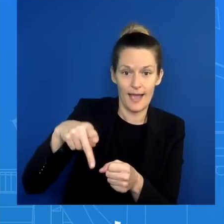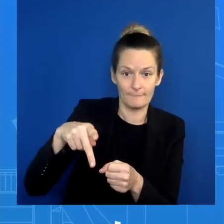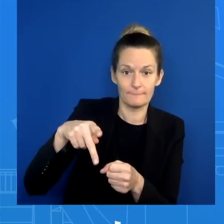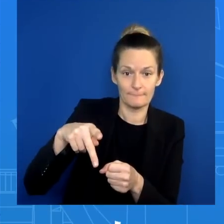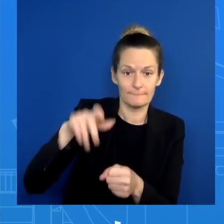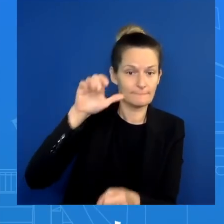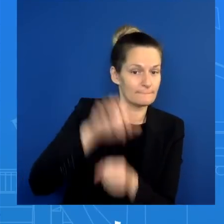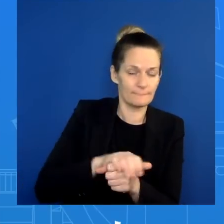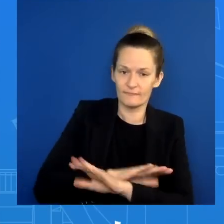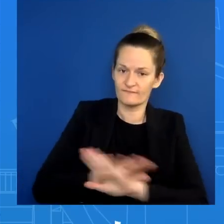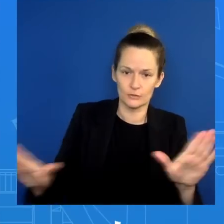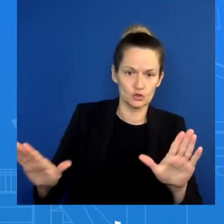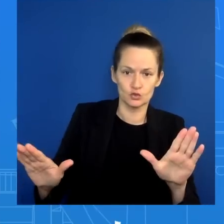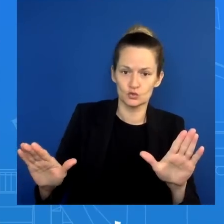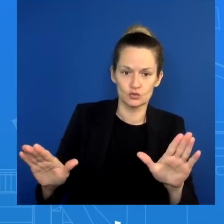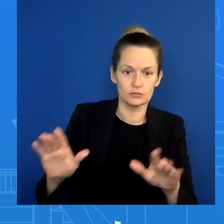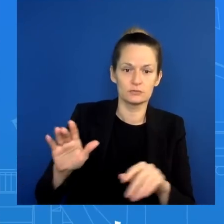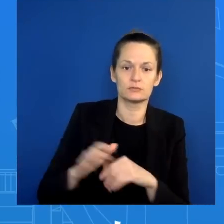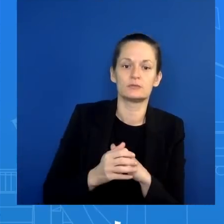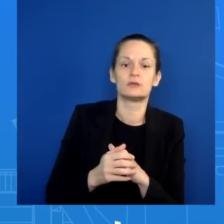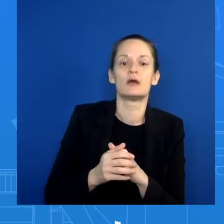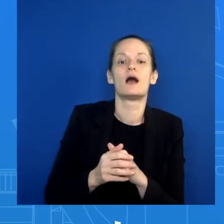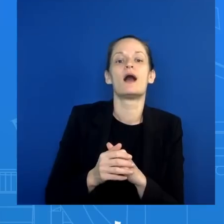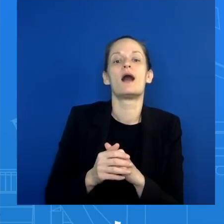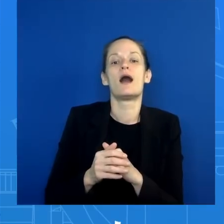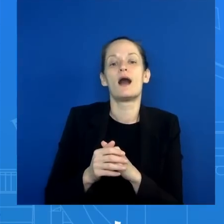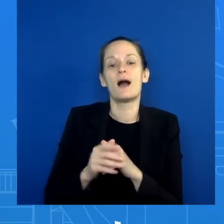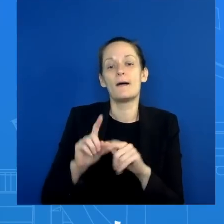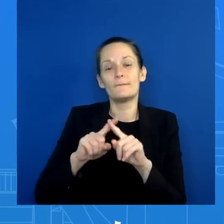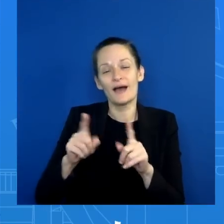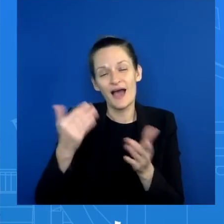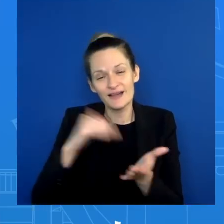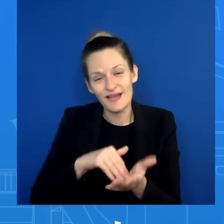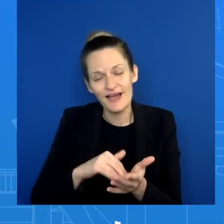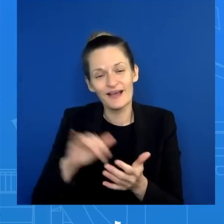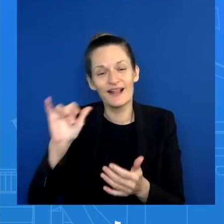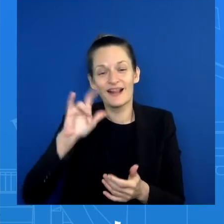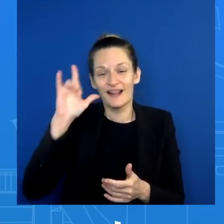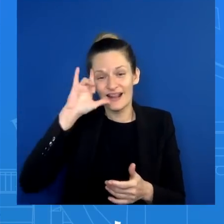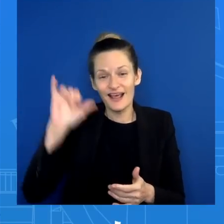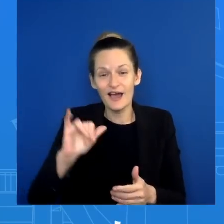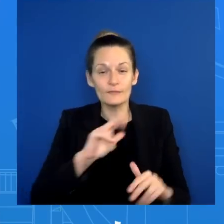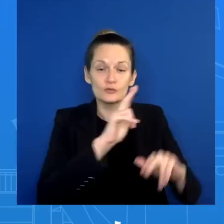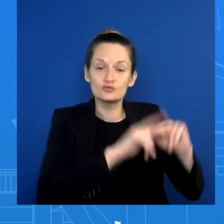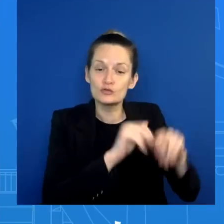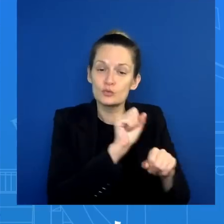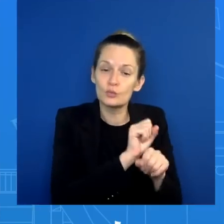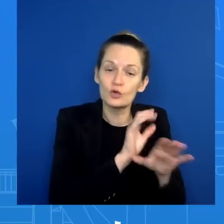We're talking about nurses. We actually had this in our fact sheets that was really important as well.